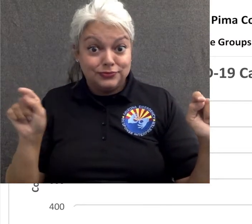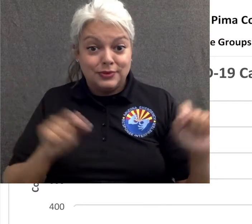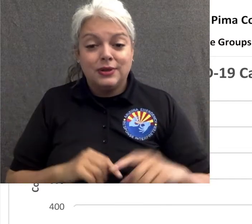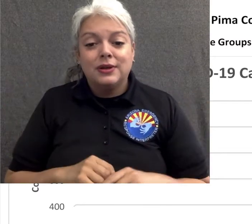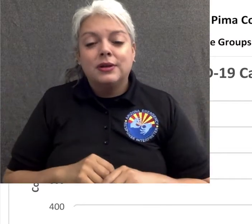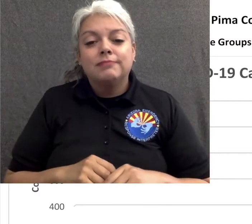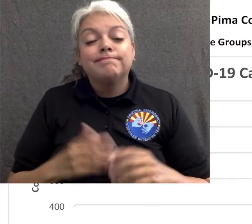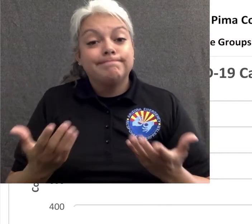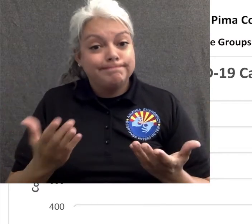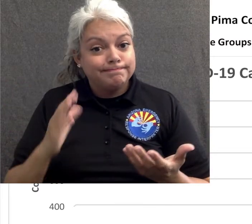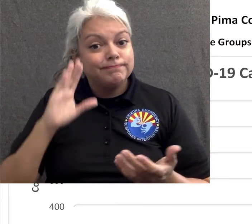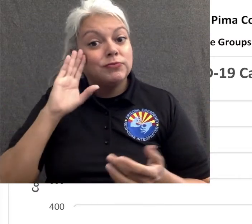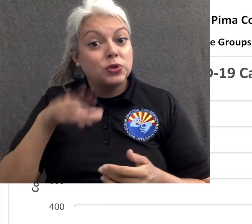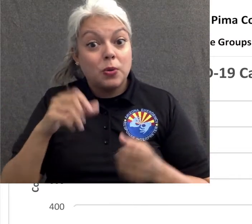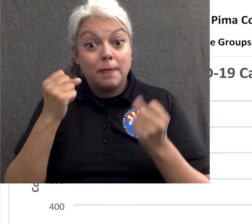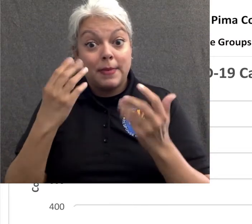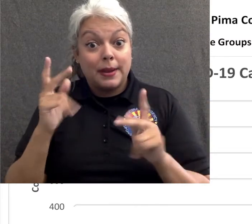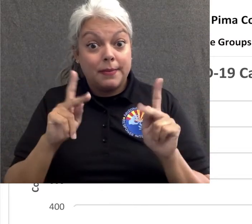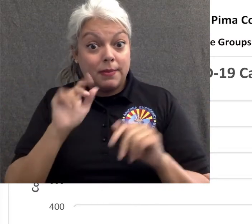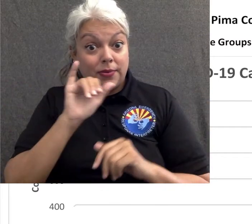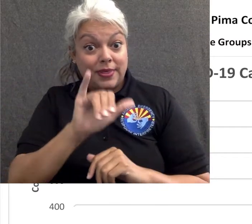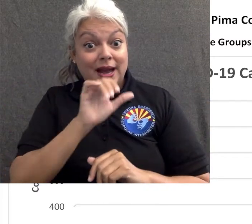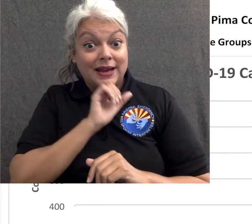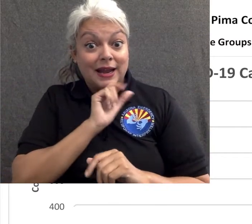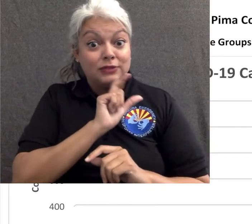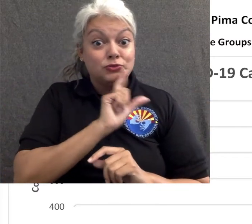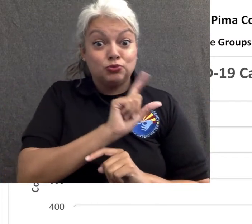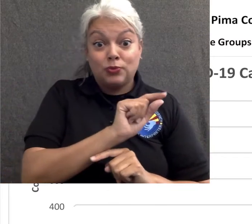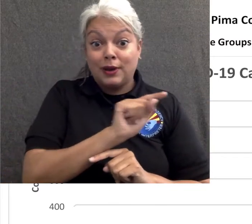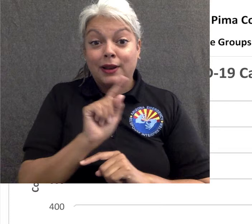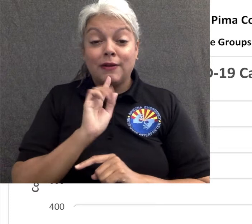we recognize that many people in this age group have limited symptoms